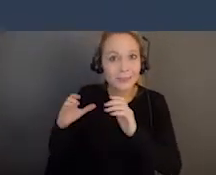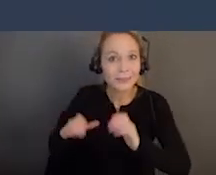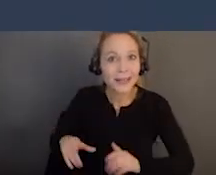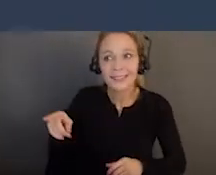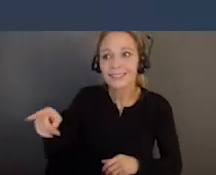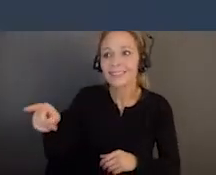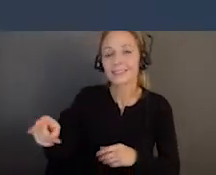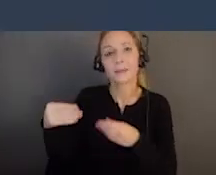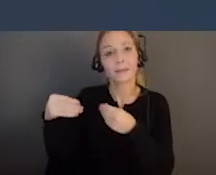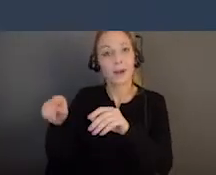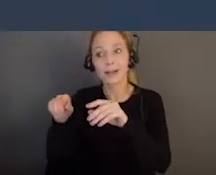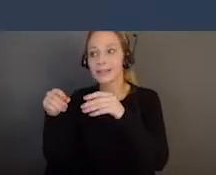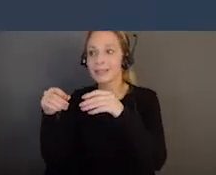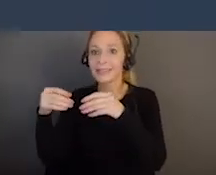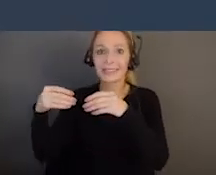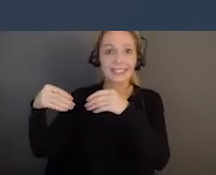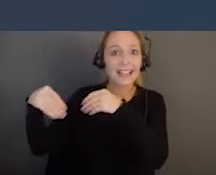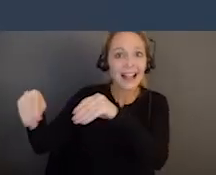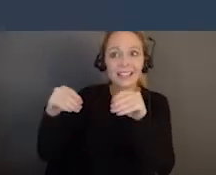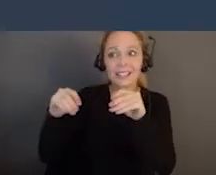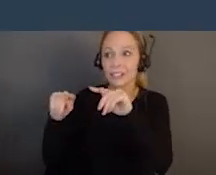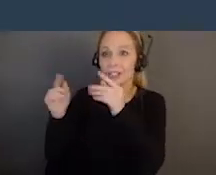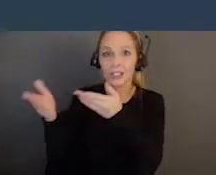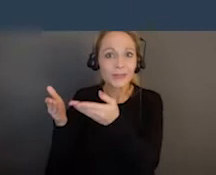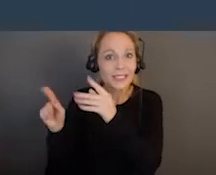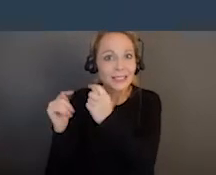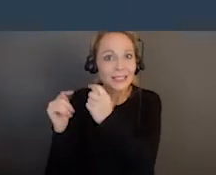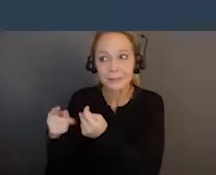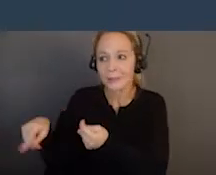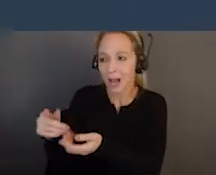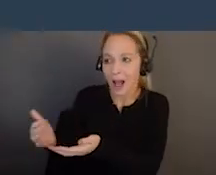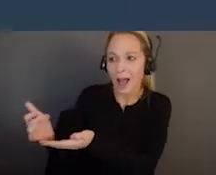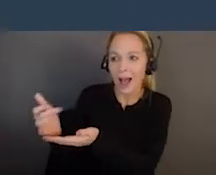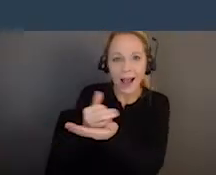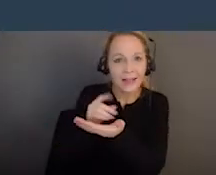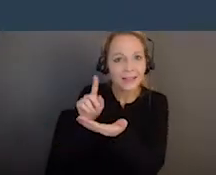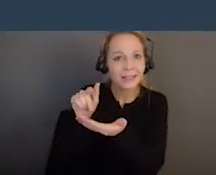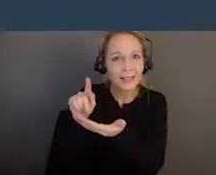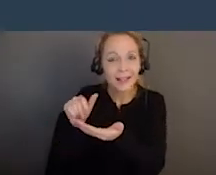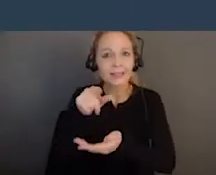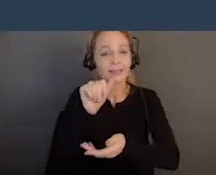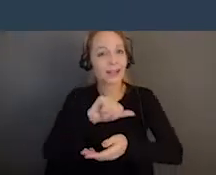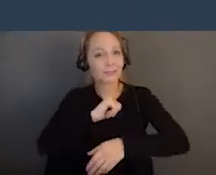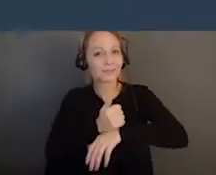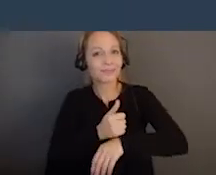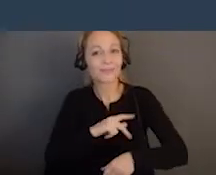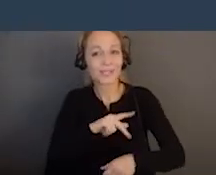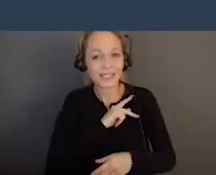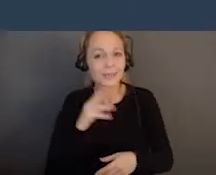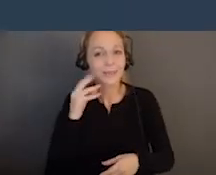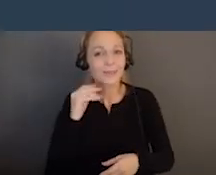MARKETING SALES AND SERVICE TEAMS, AND USING THIS DATA TO POWER PERSONALIZED DIGITAL EXPERIENCES IS HOW YOU